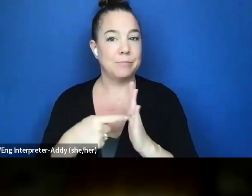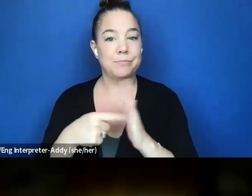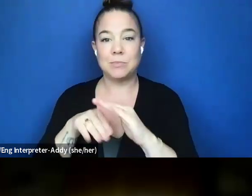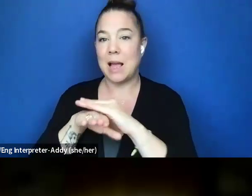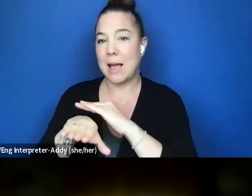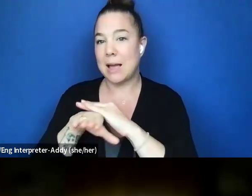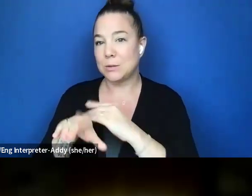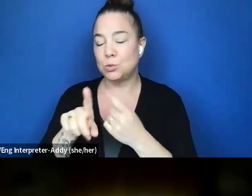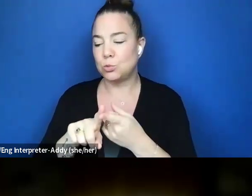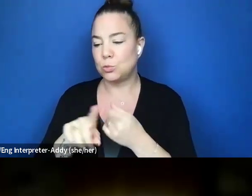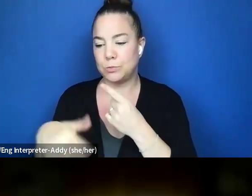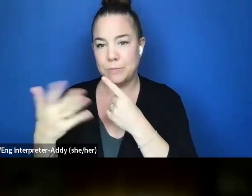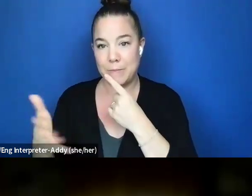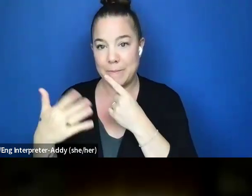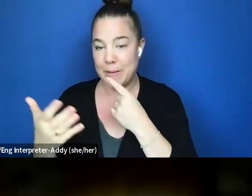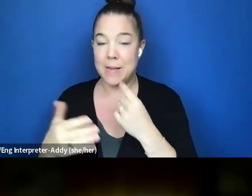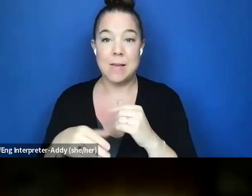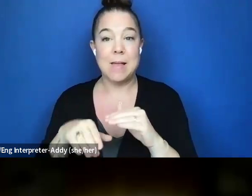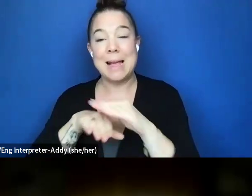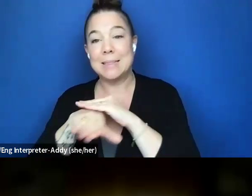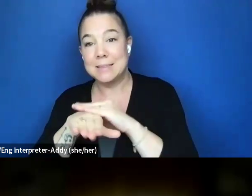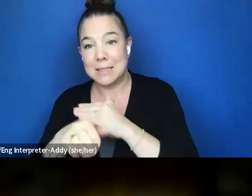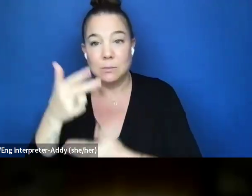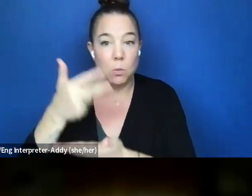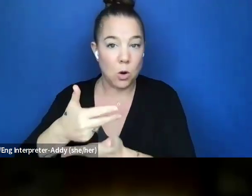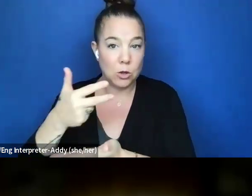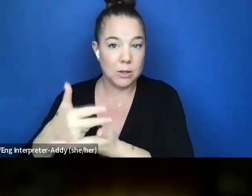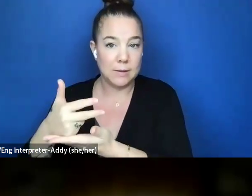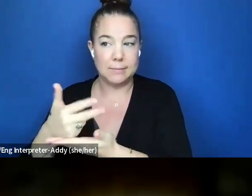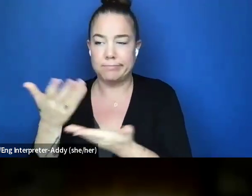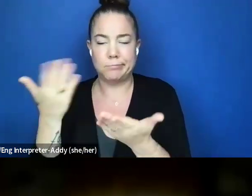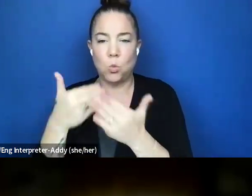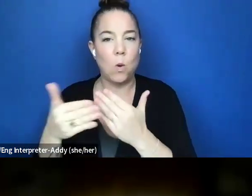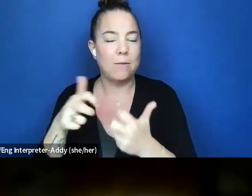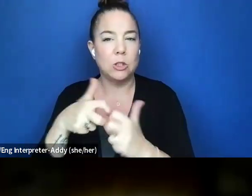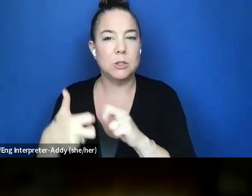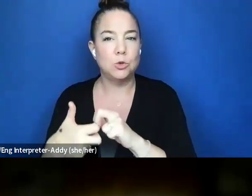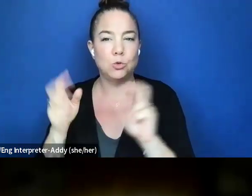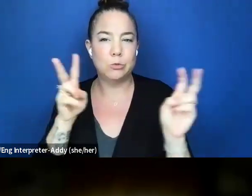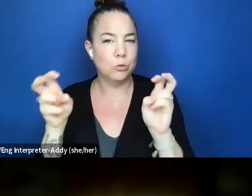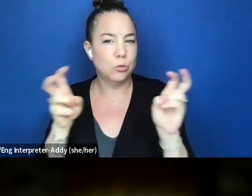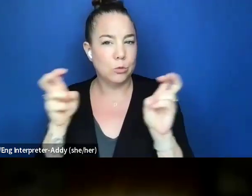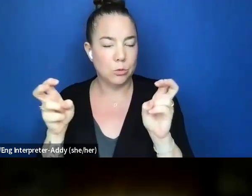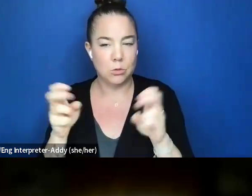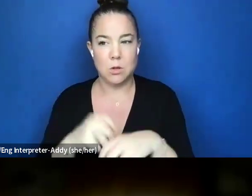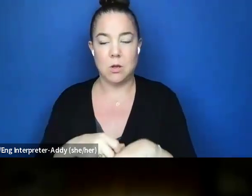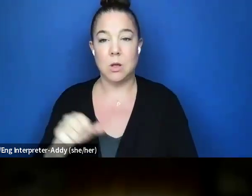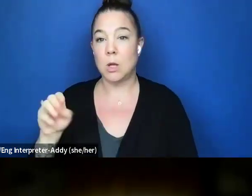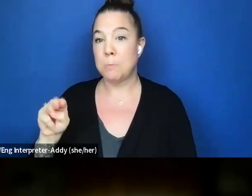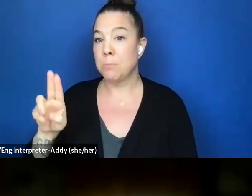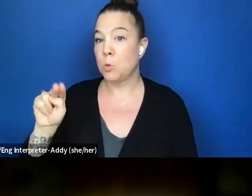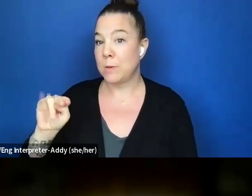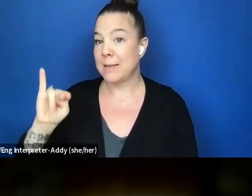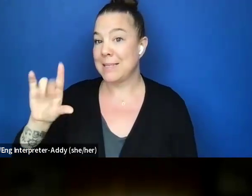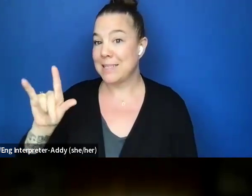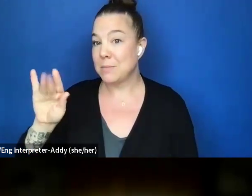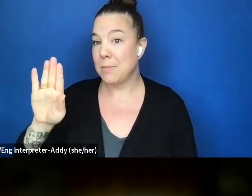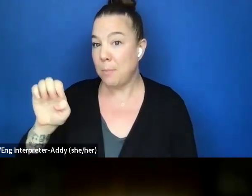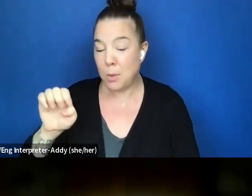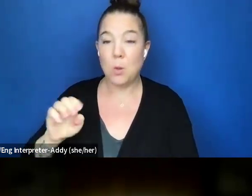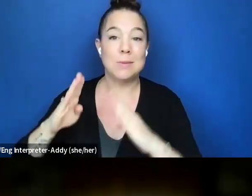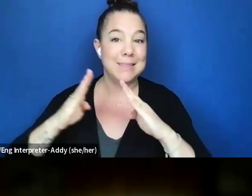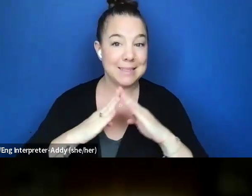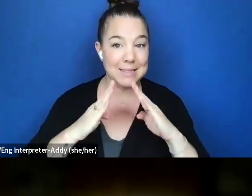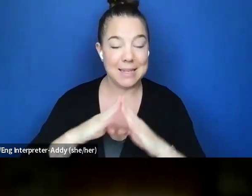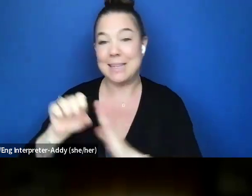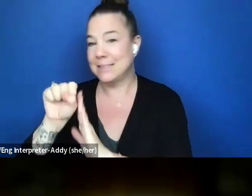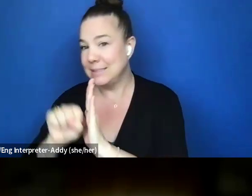Don Posh: maybe accessible parking, or whatever the issue may be? Is it municipal? Is it state do I have to go over somebody's head?